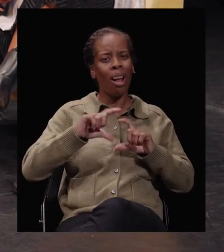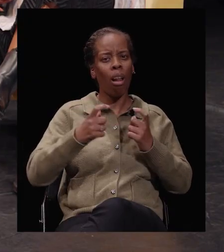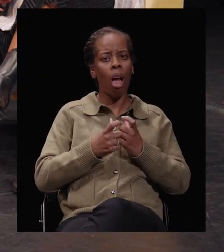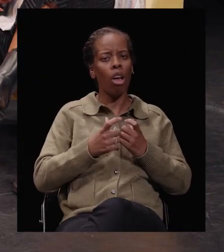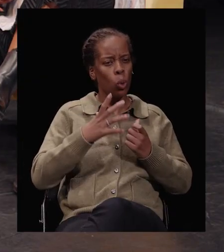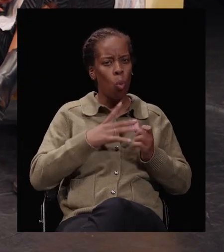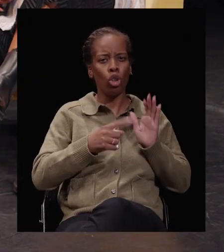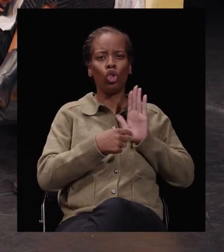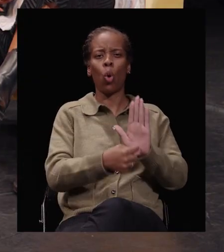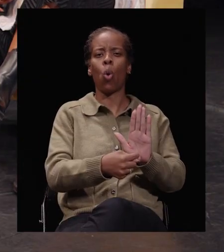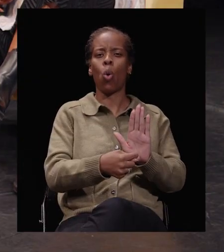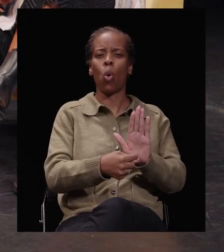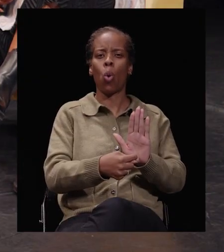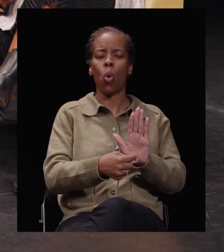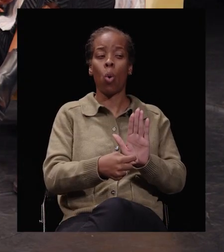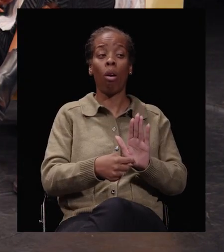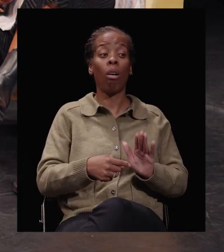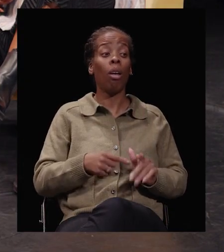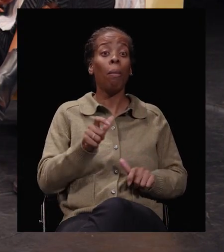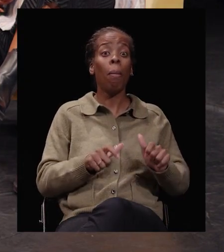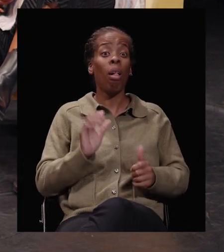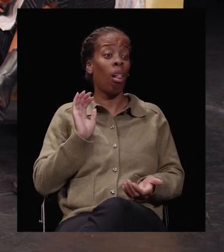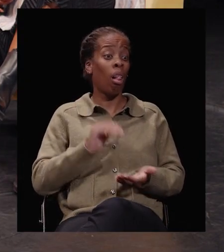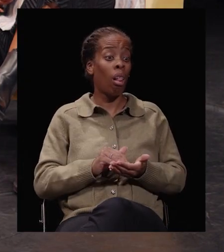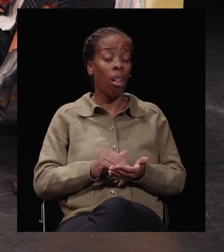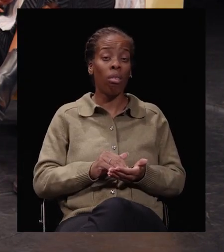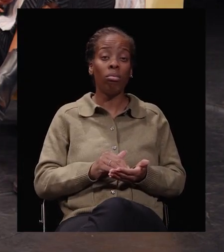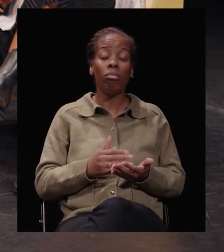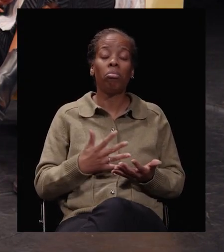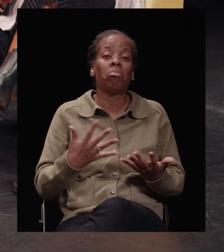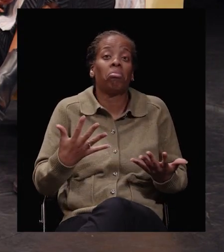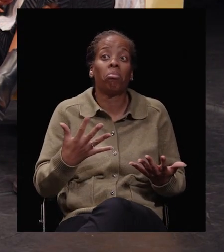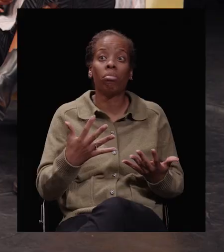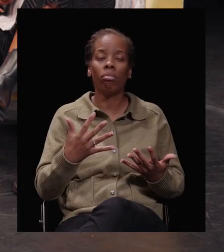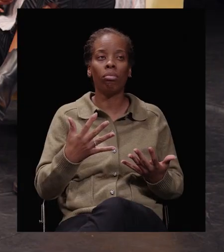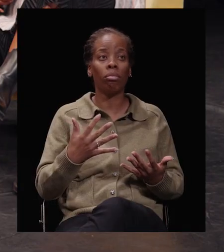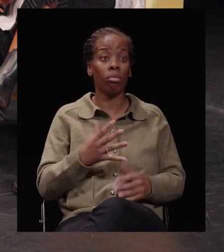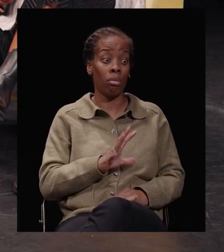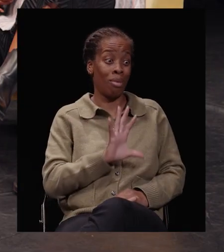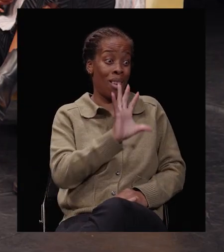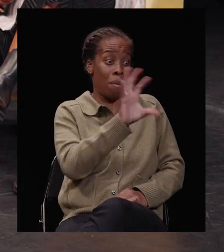of kind of a deliberate occupancy of spaces that perhaps didn't conventionally